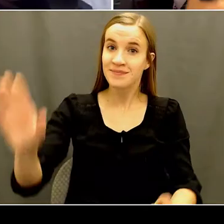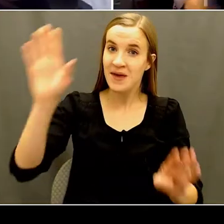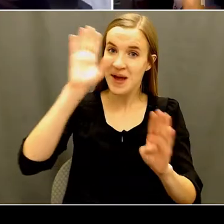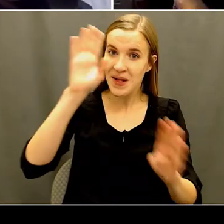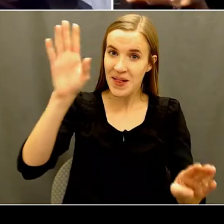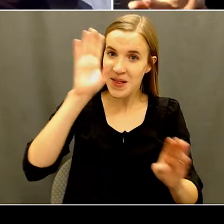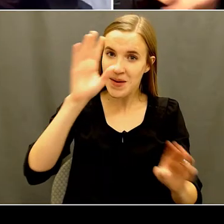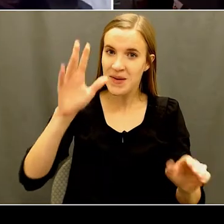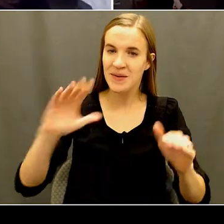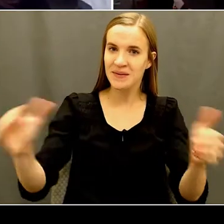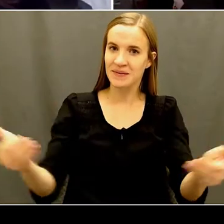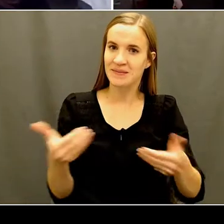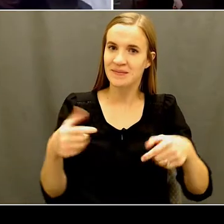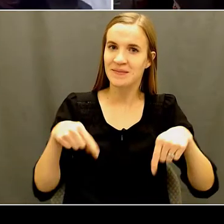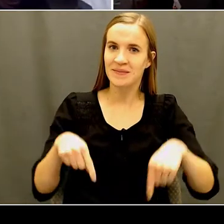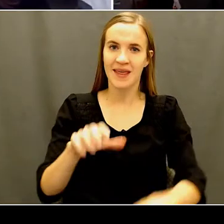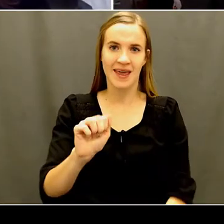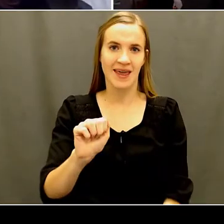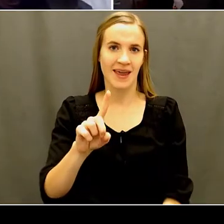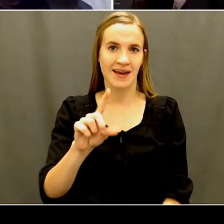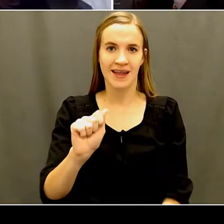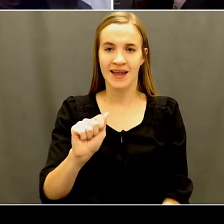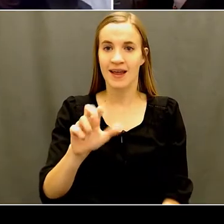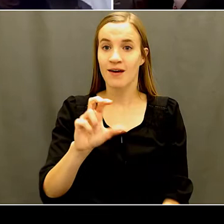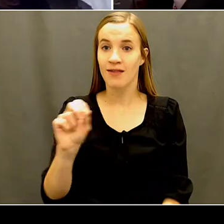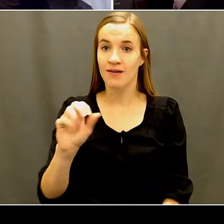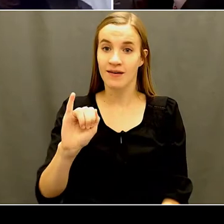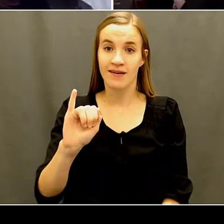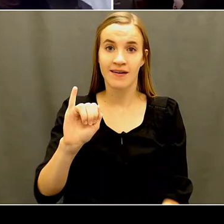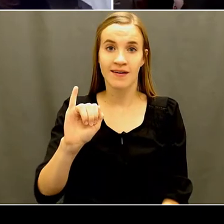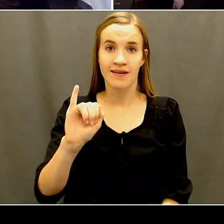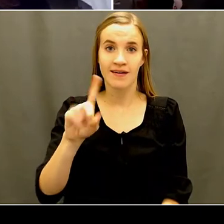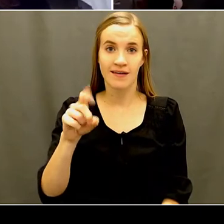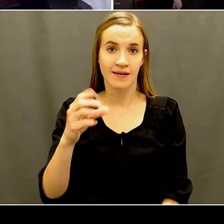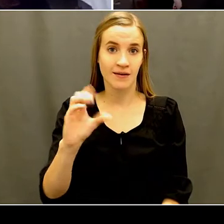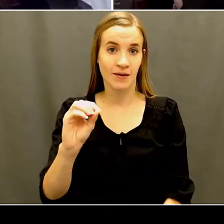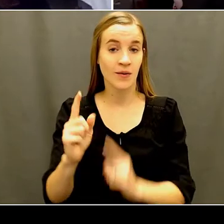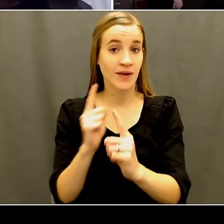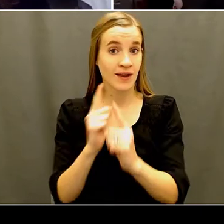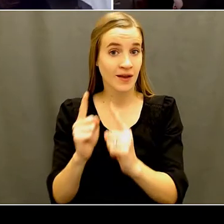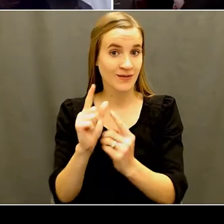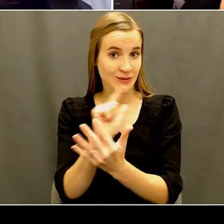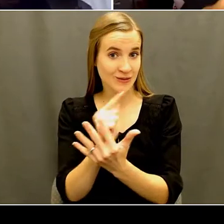Fanisee: Hi, everyone and welcome to the ADA 30 Idaho Interview Series. My name